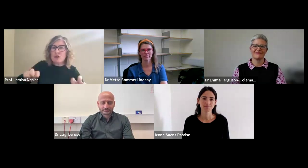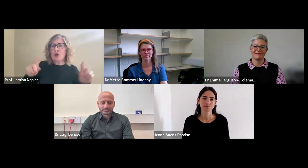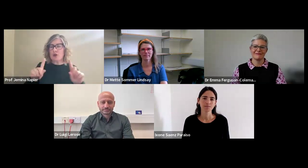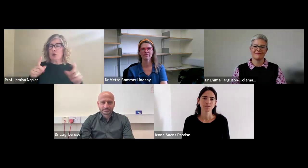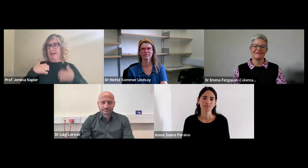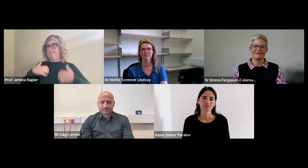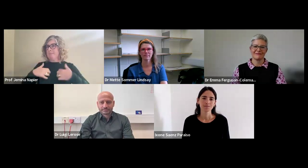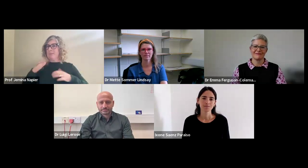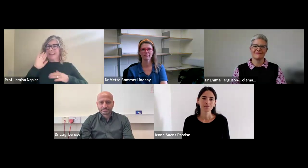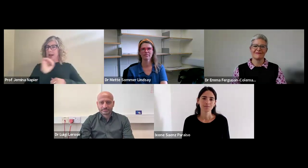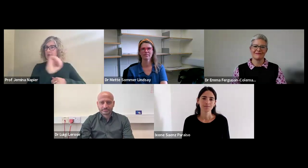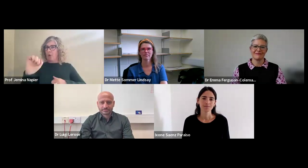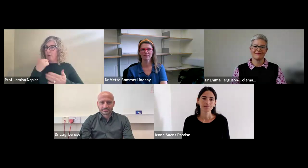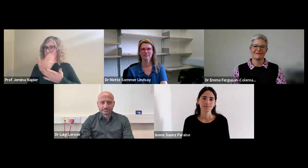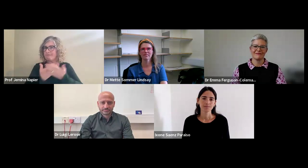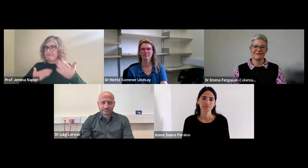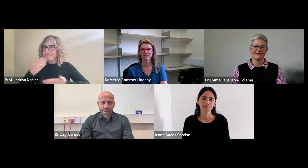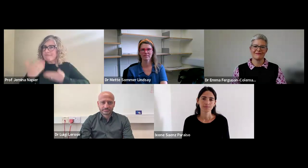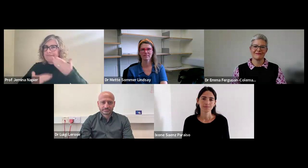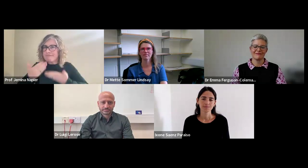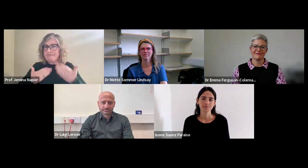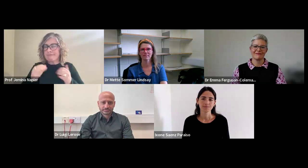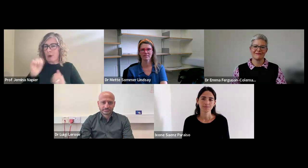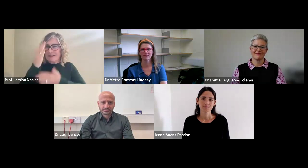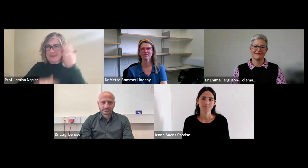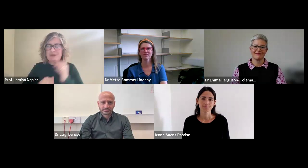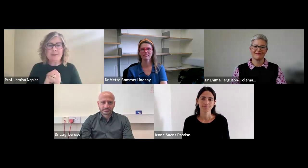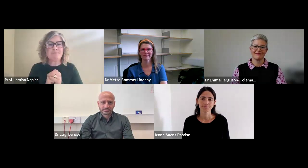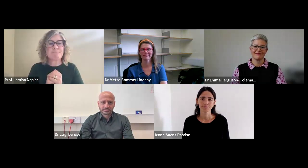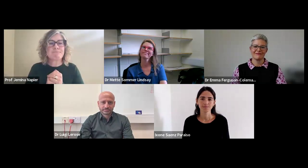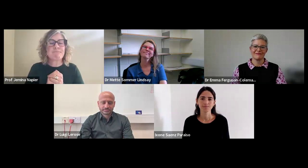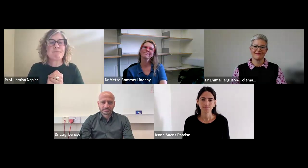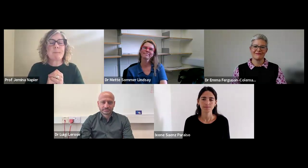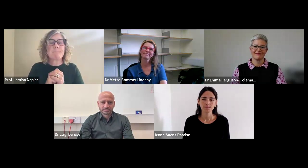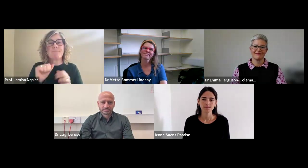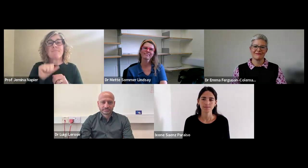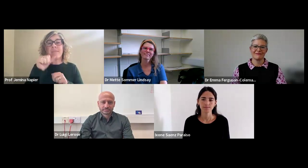career in terms of being a deaf academic, so I'm really interested to hear your stories and